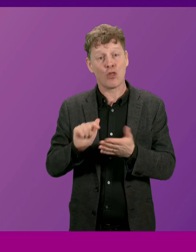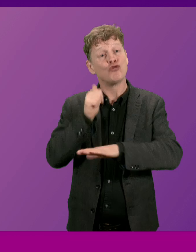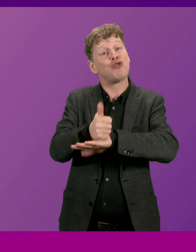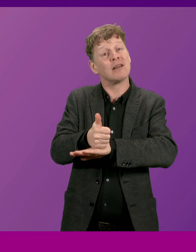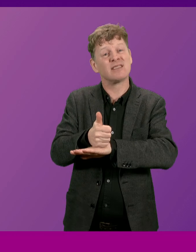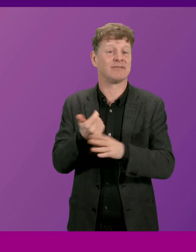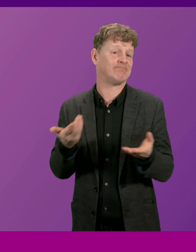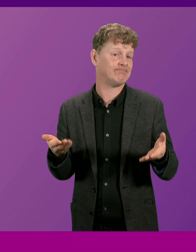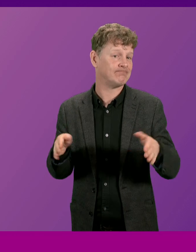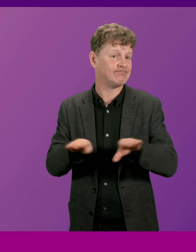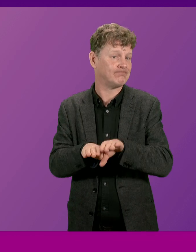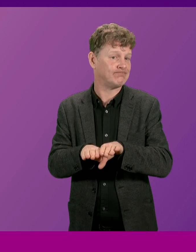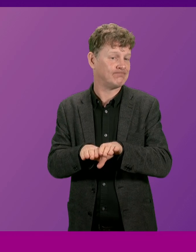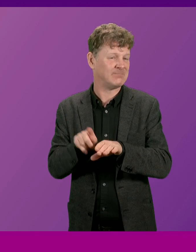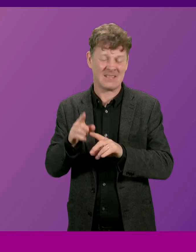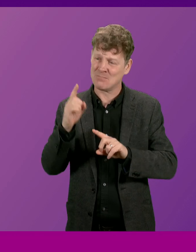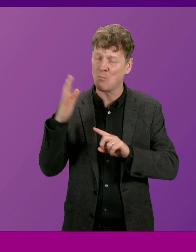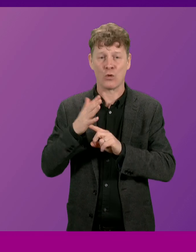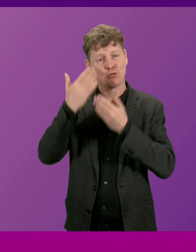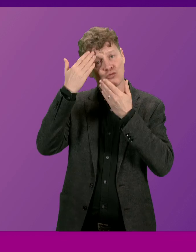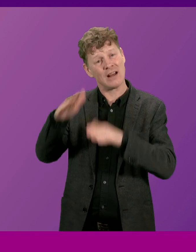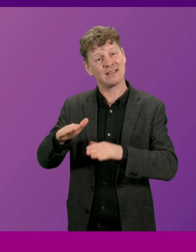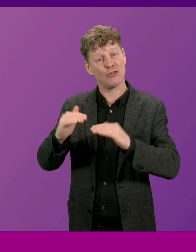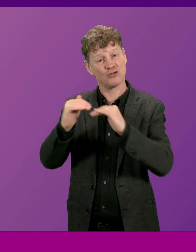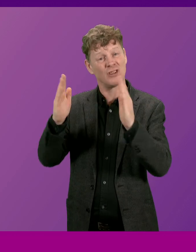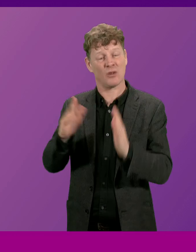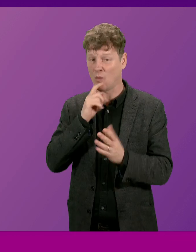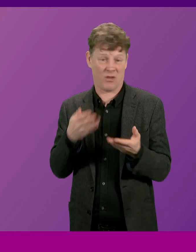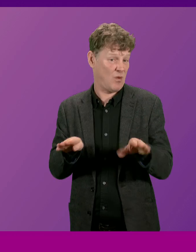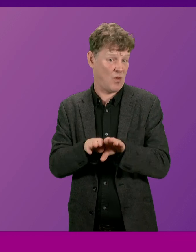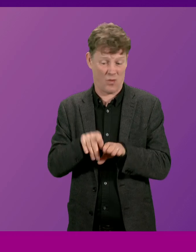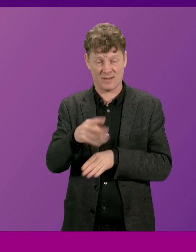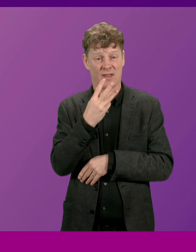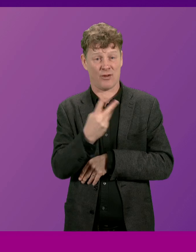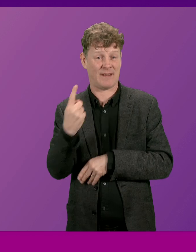and the vital residential facility will close its doors on 31 January, after having written to the